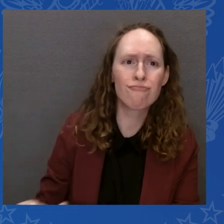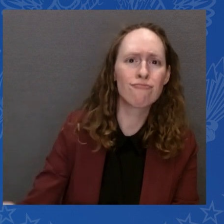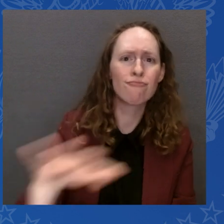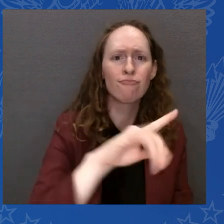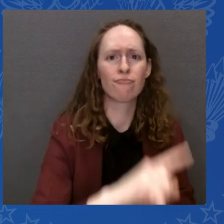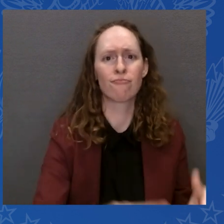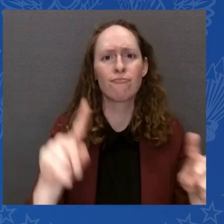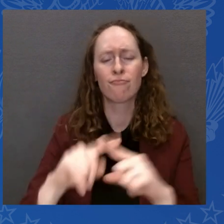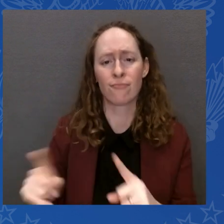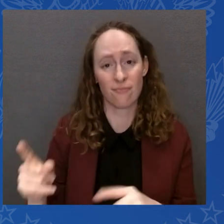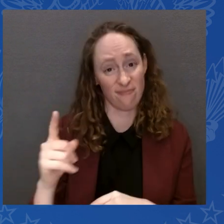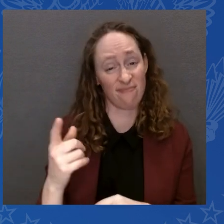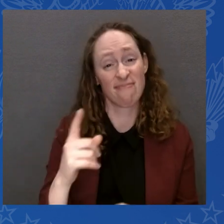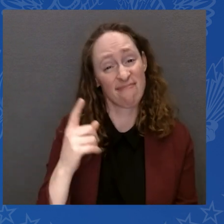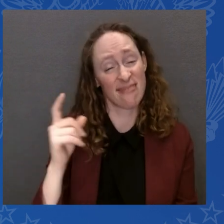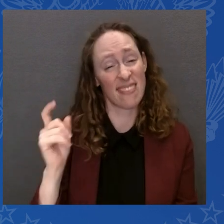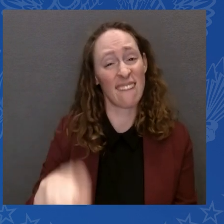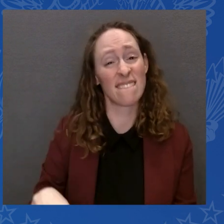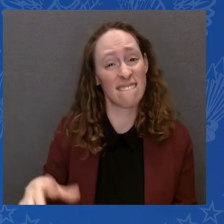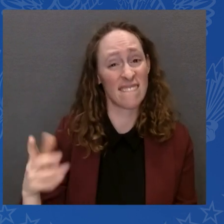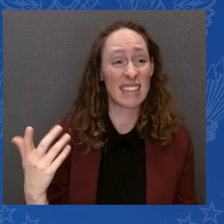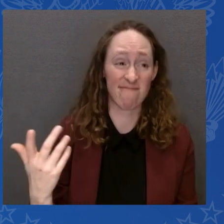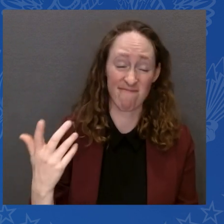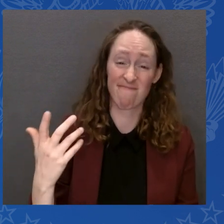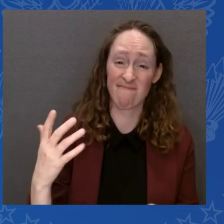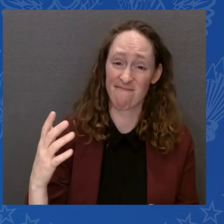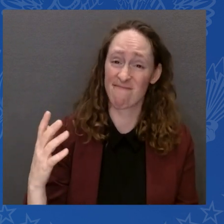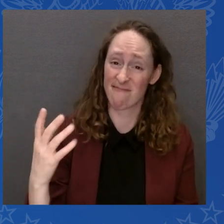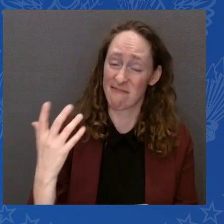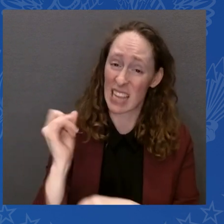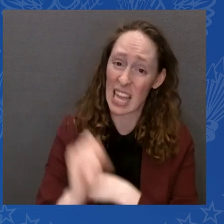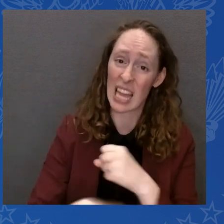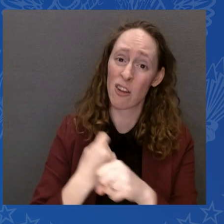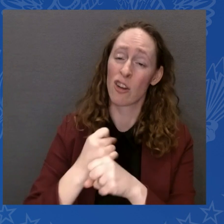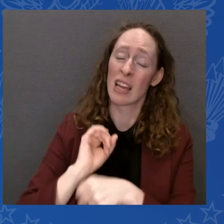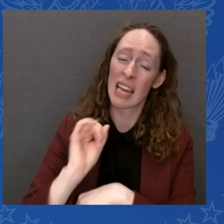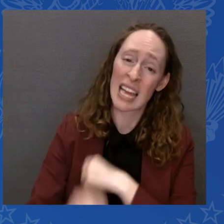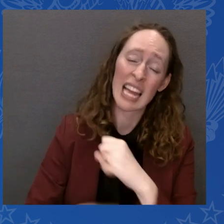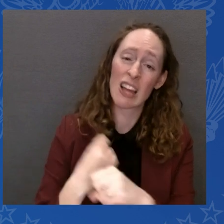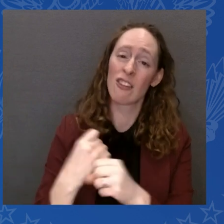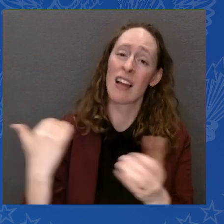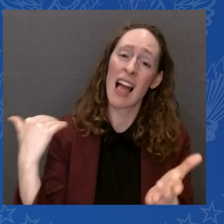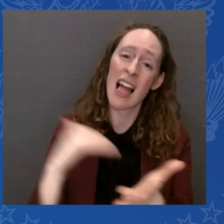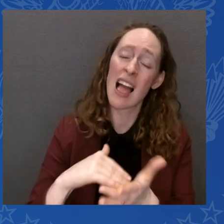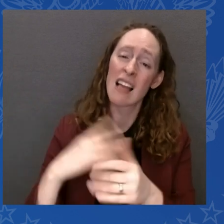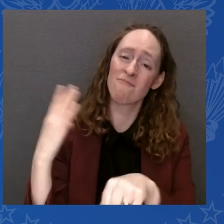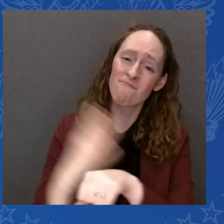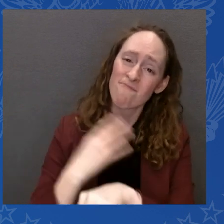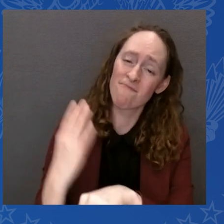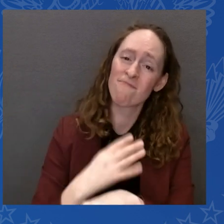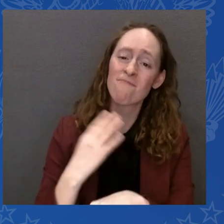we got to rebuild better. We got to rebuild better. Last week, I signed an expedited major disaster